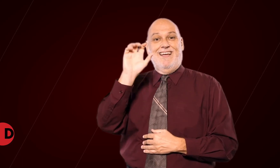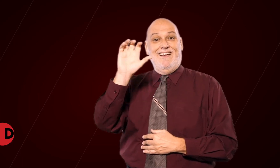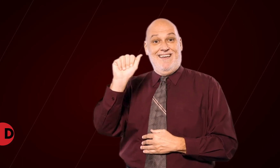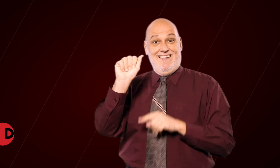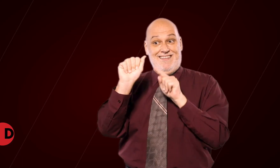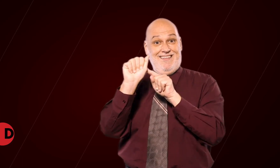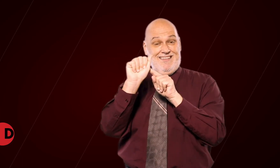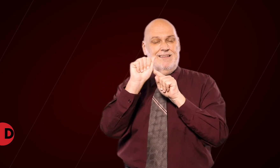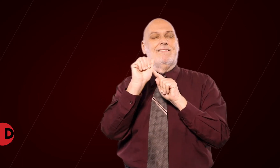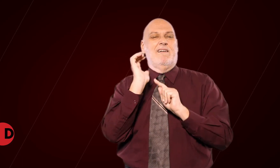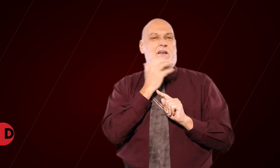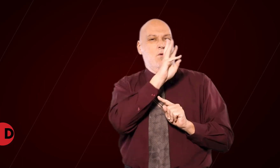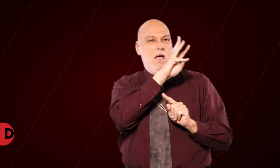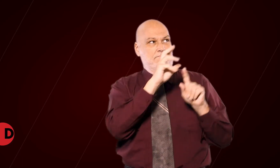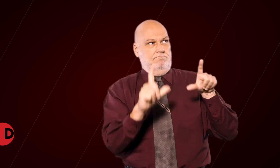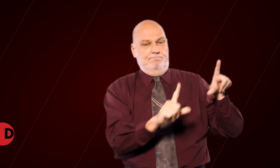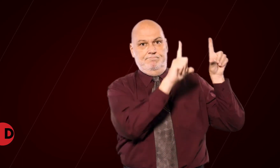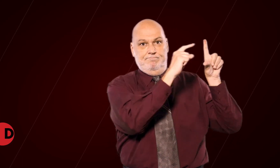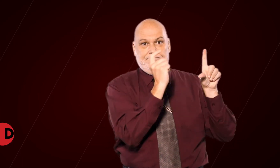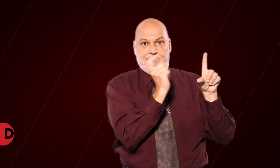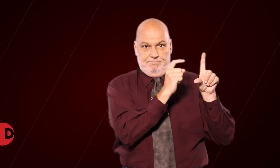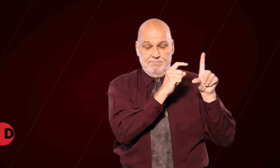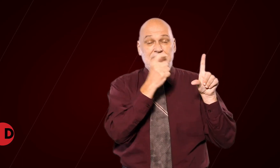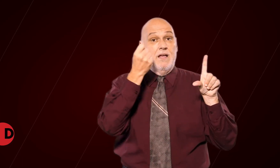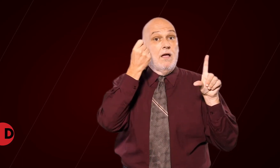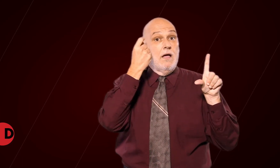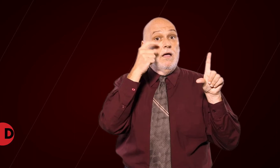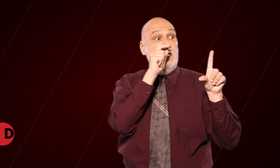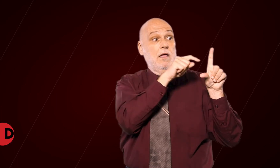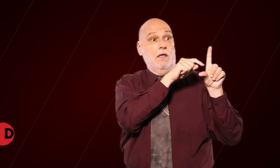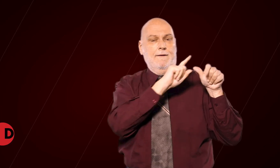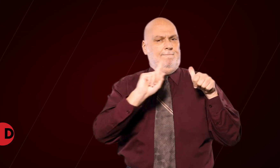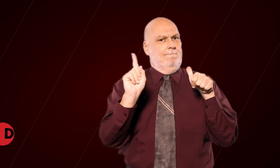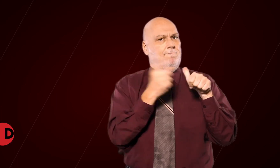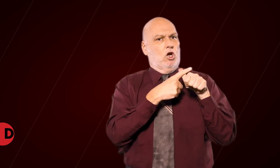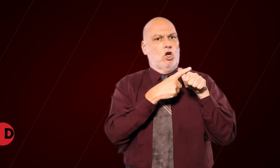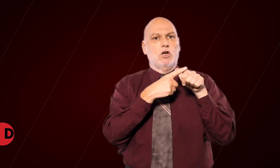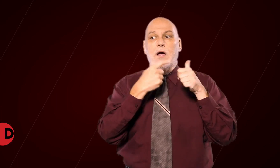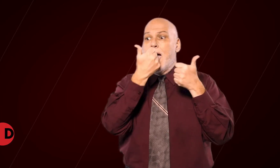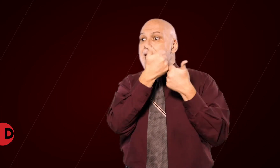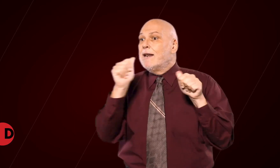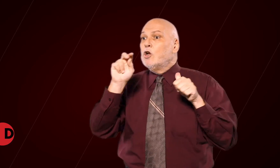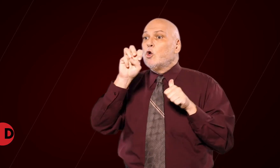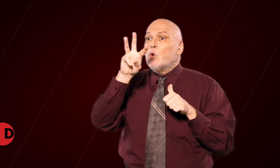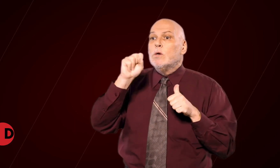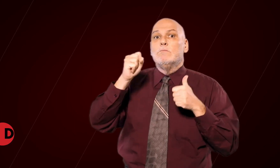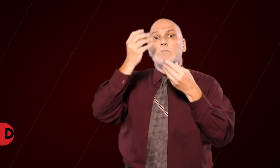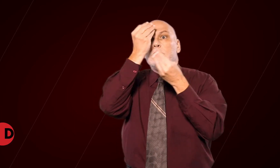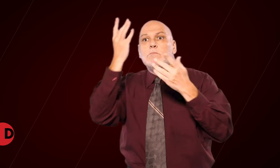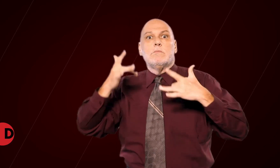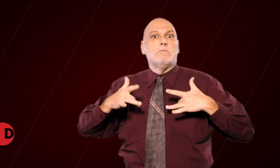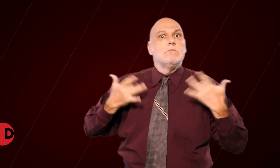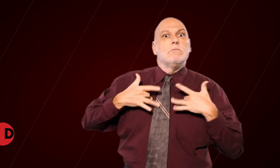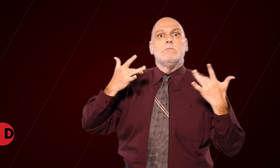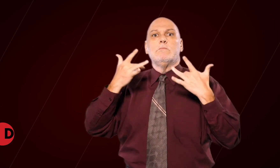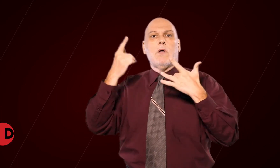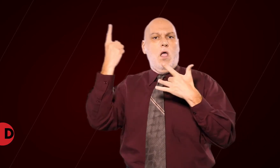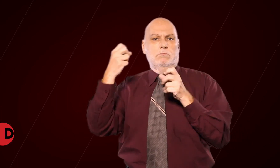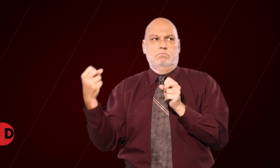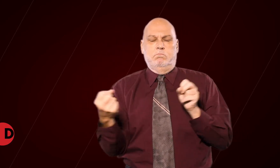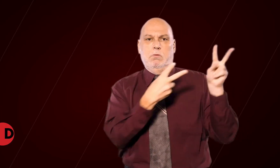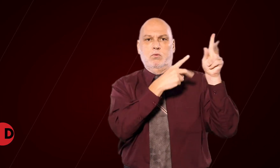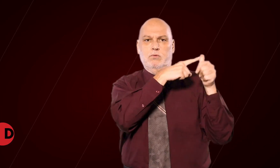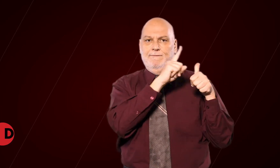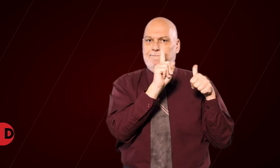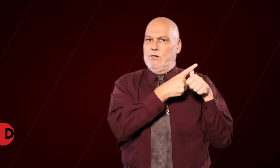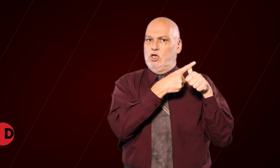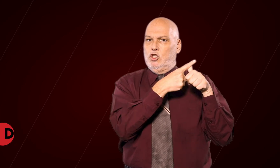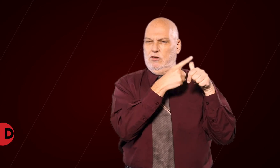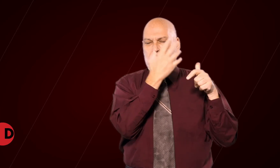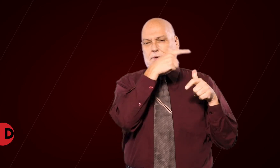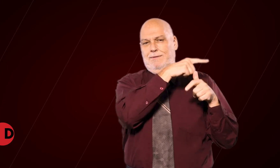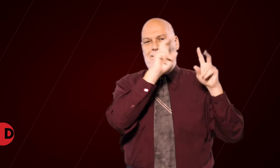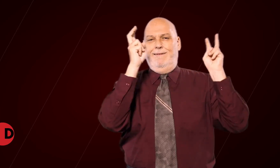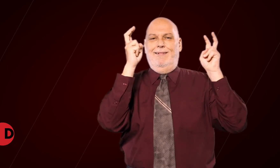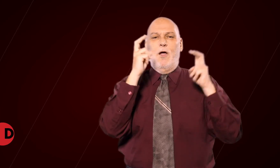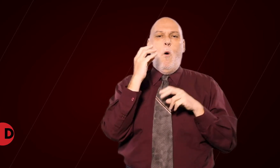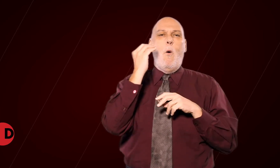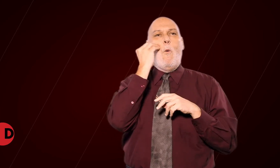All Alerts & News programs will post to the website!